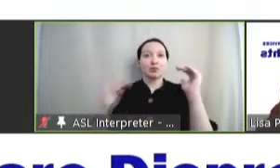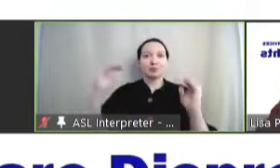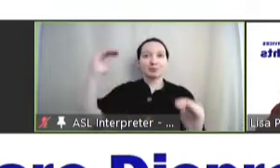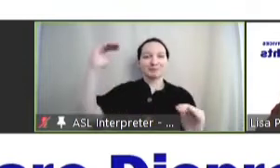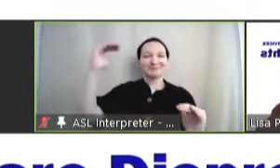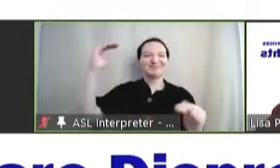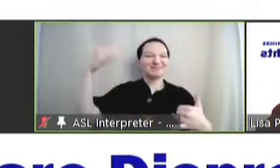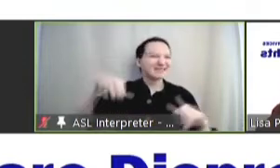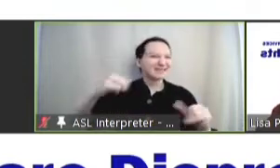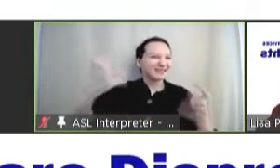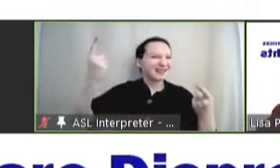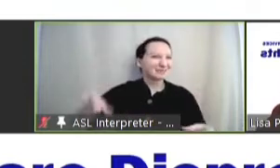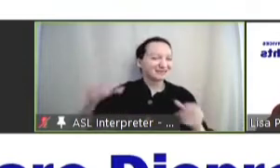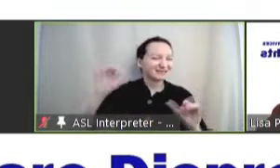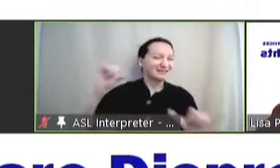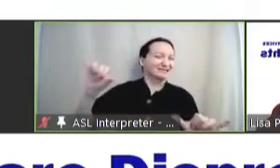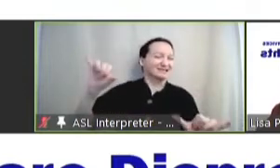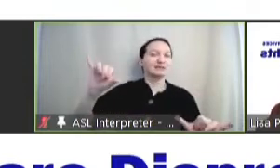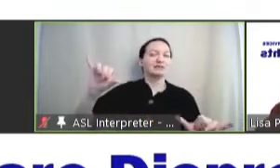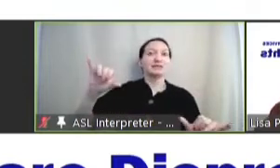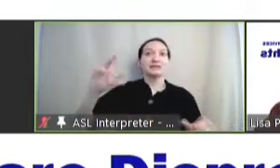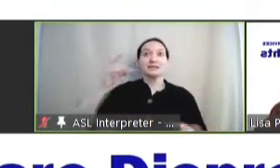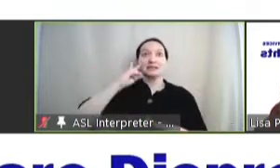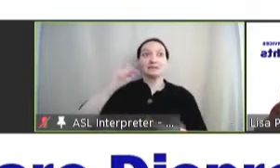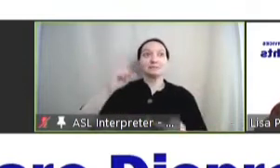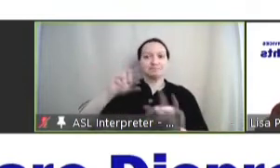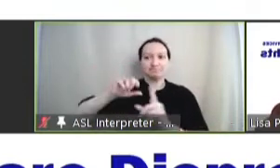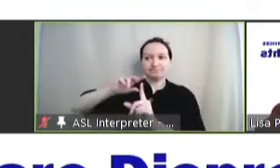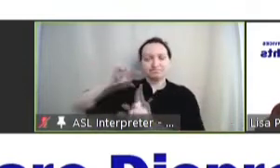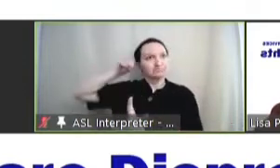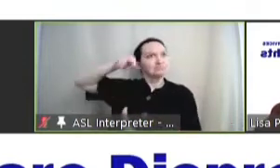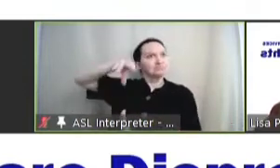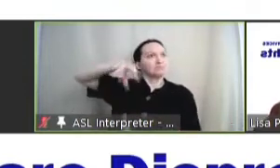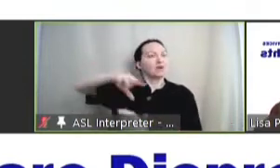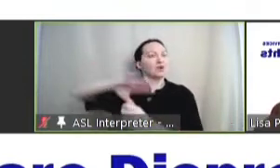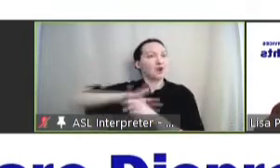if anything, they have been magnified under COVID. So, you know, if you have systemic